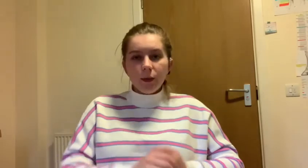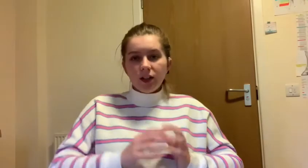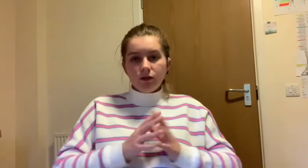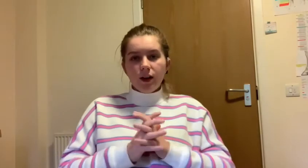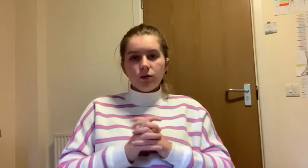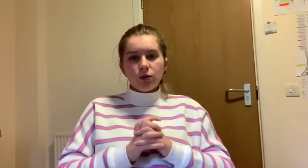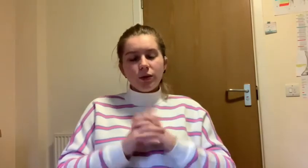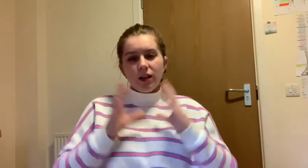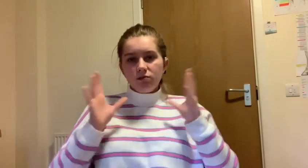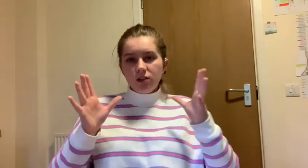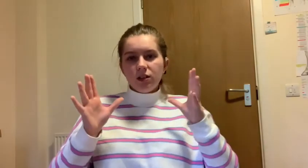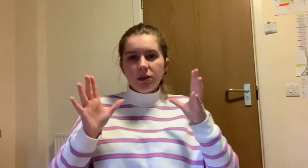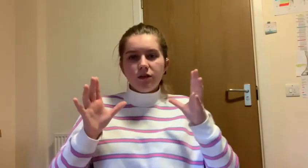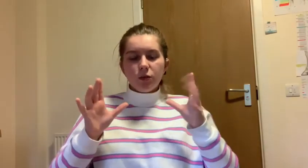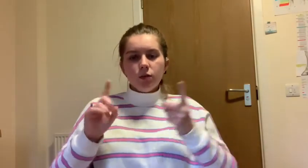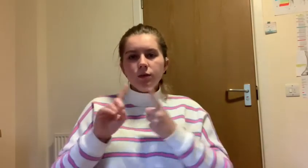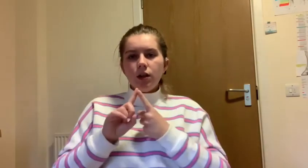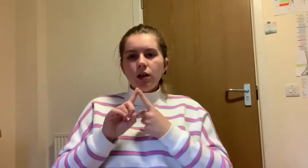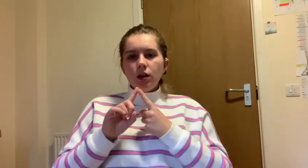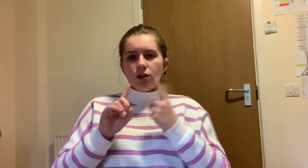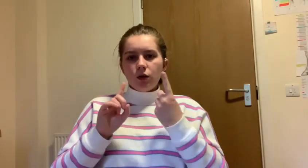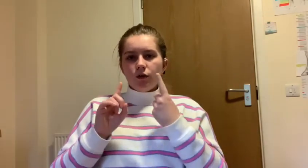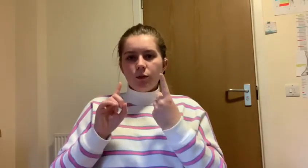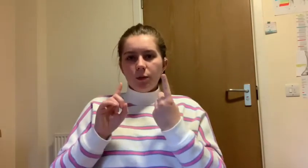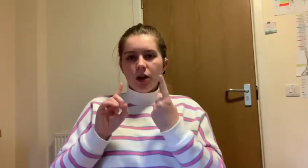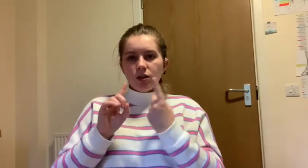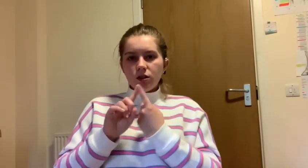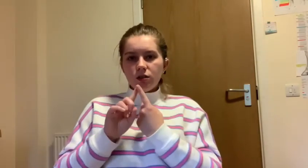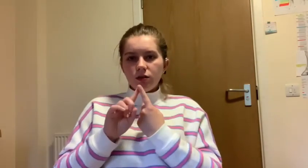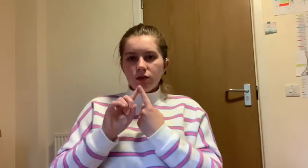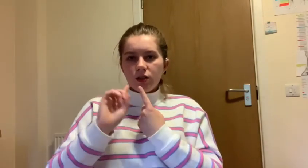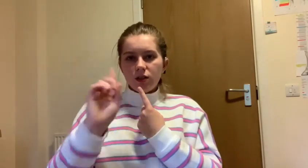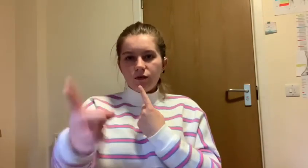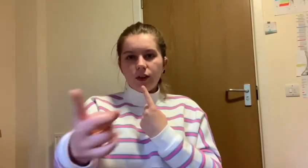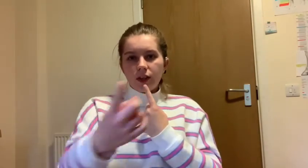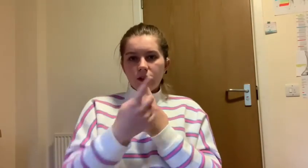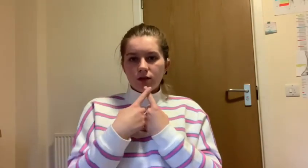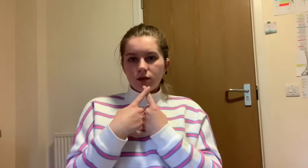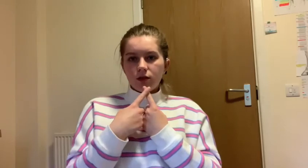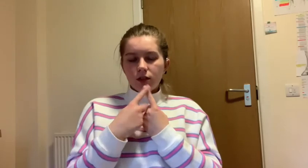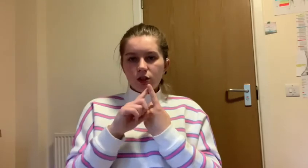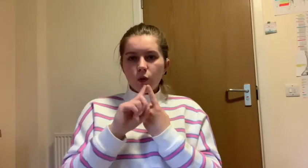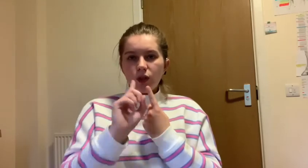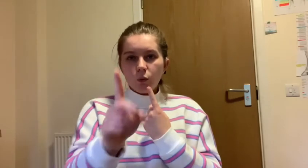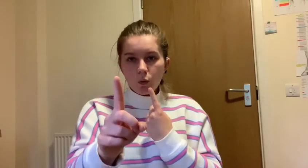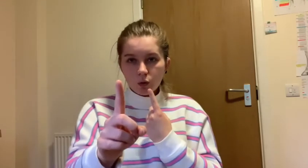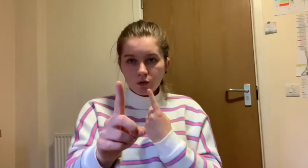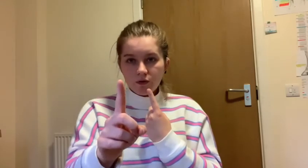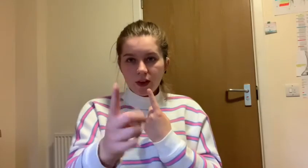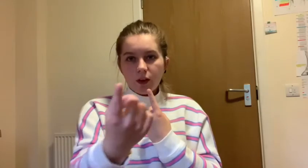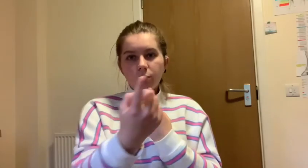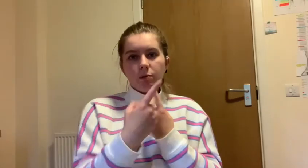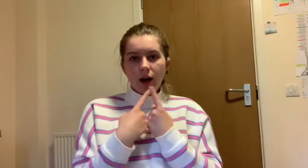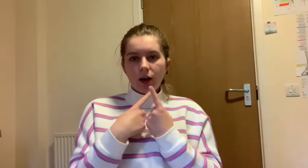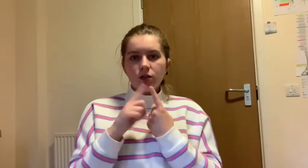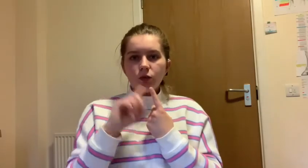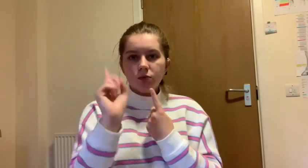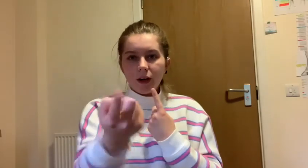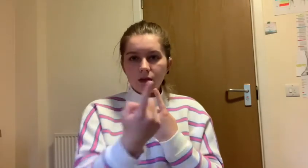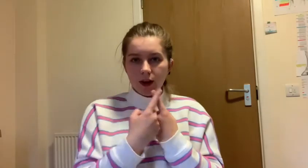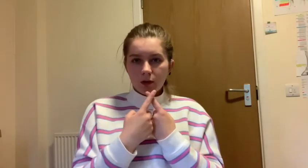"It comes back around" again this is visual. This is the person, then flicking. This is going towards something and then it is coming back around.